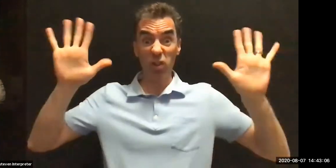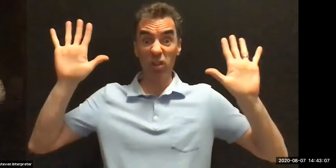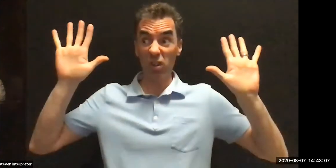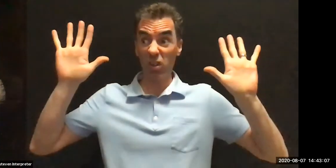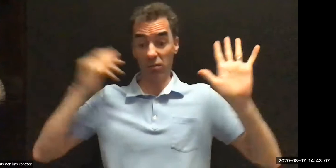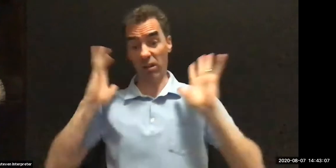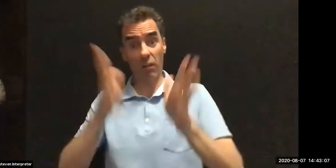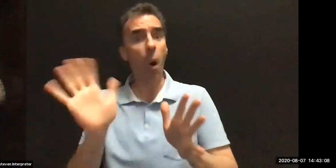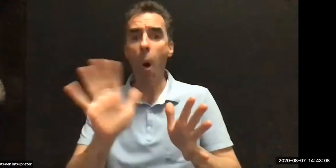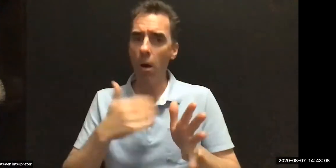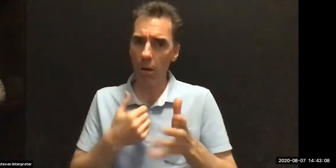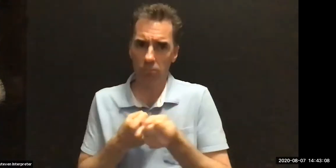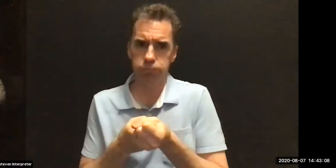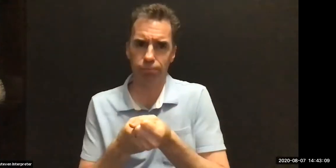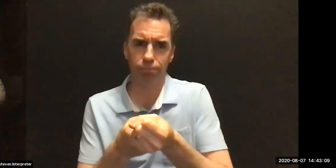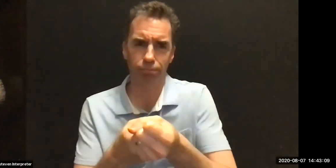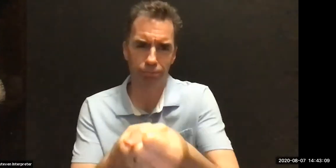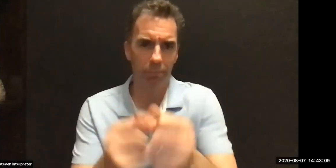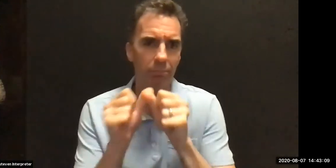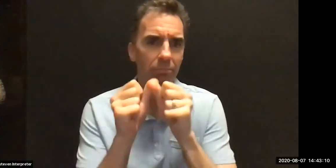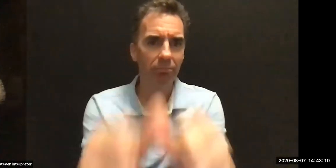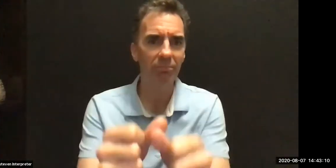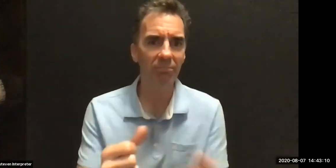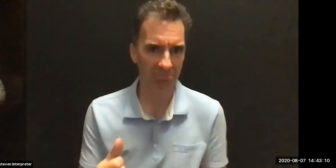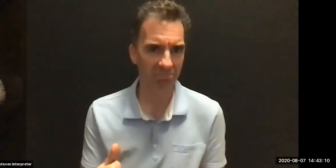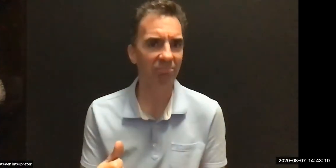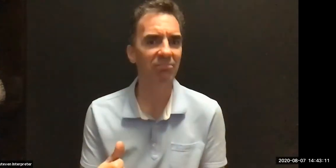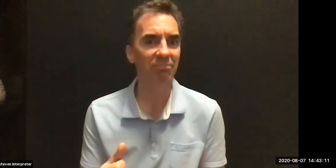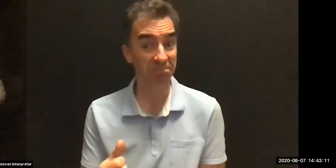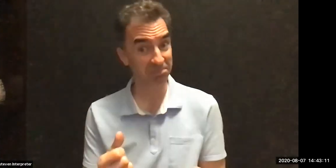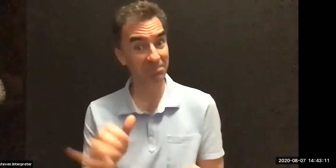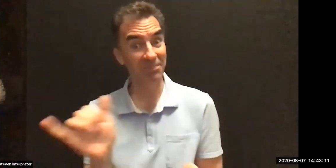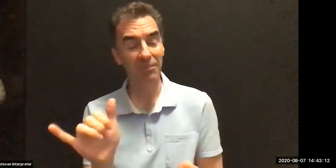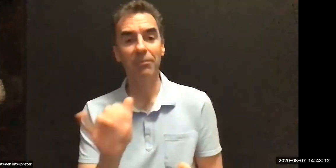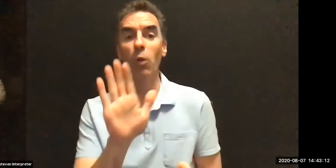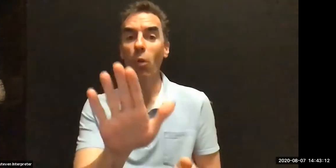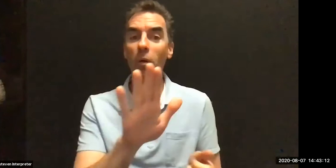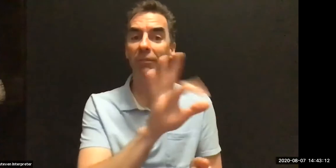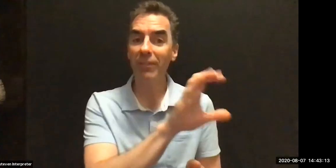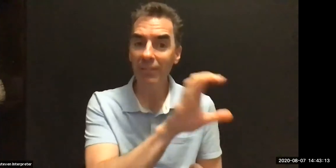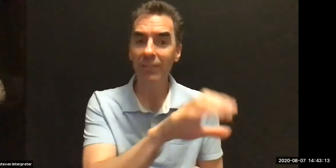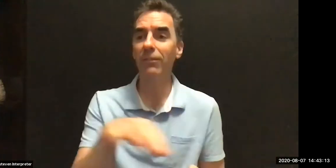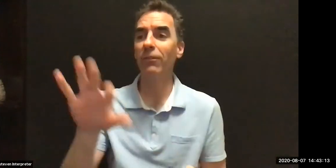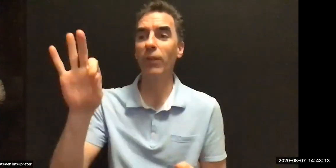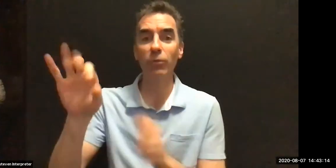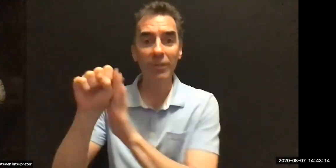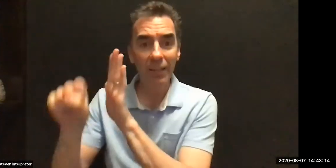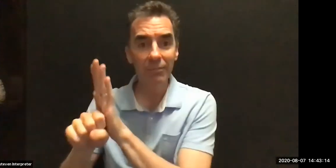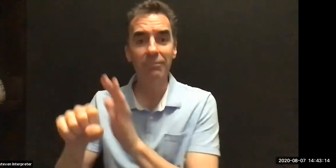Channelle Charest: Unique and then because of our partnerships with with you all, and with Fresno State and Fresno Pacific. There's just a much bigger network.